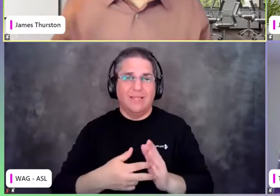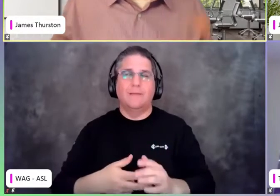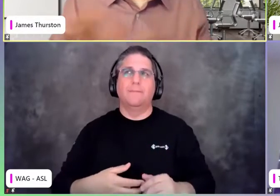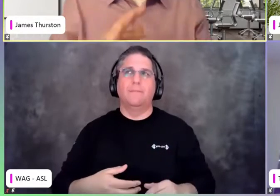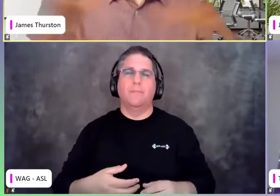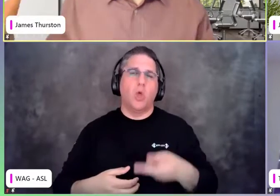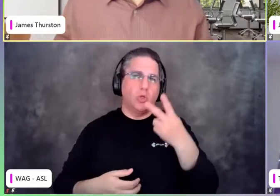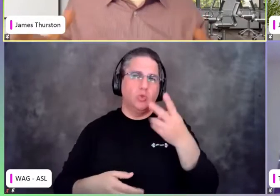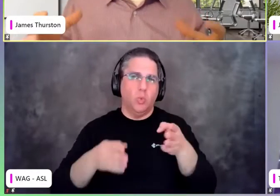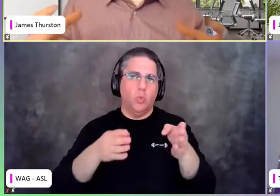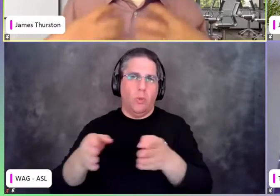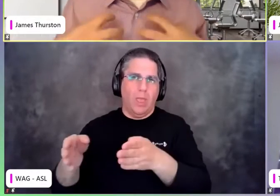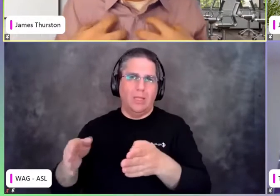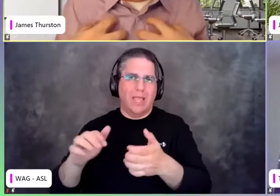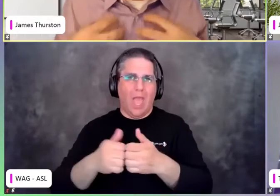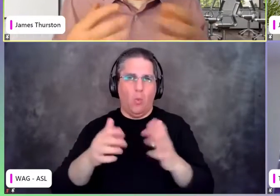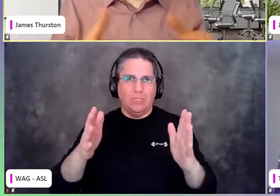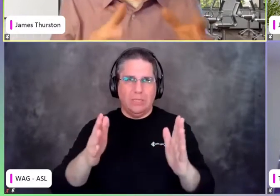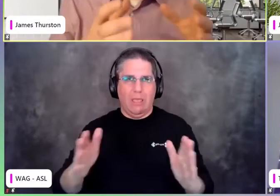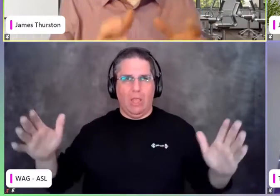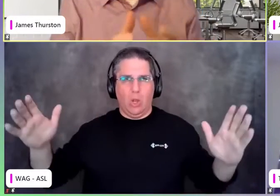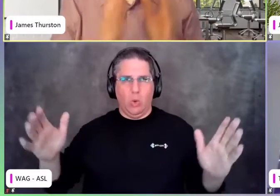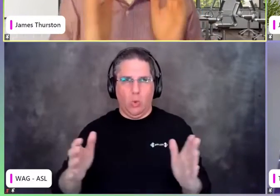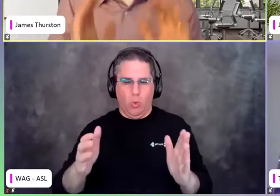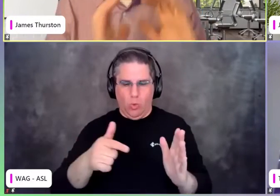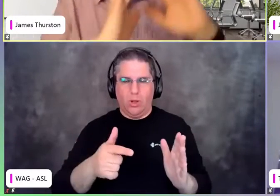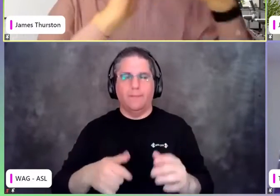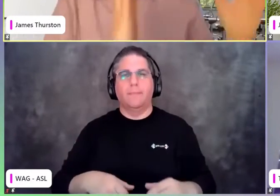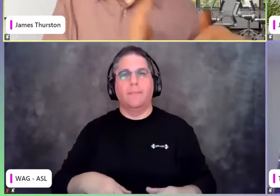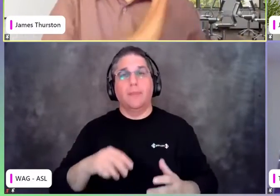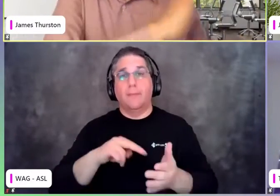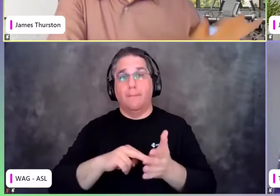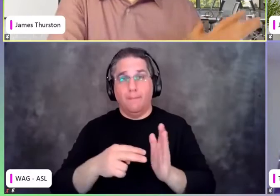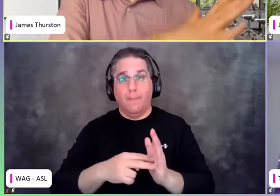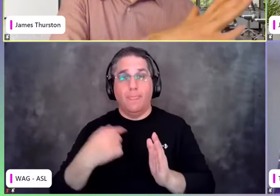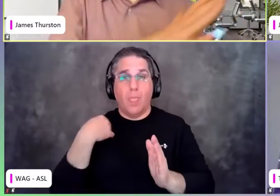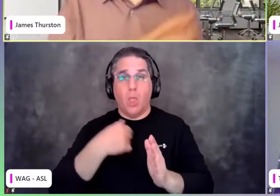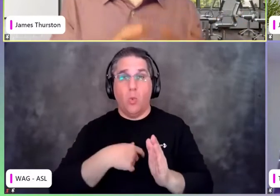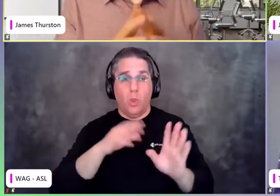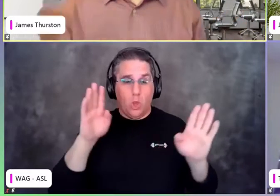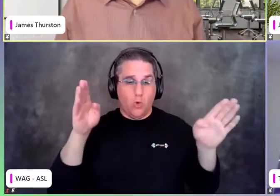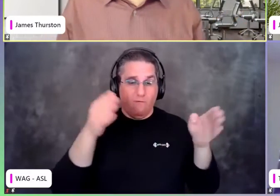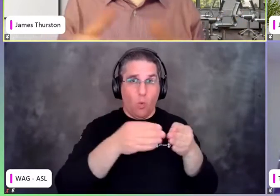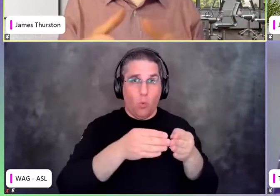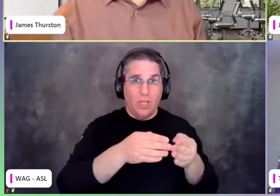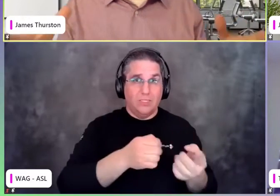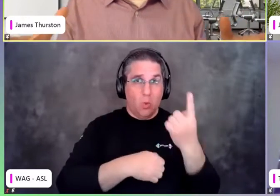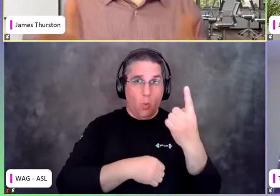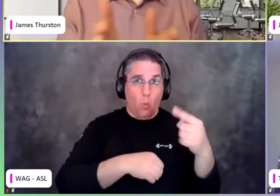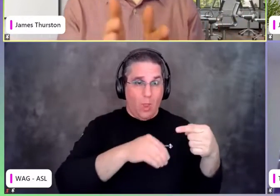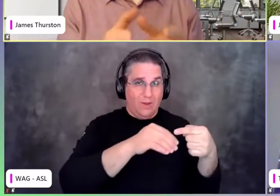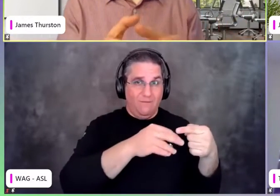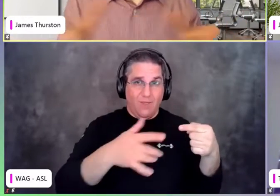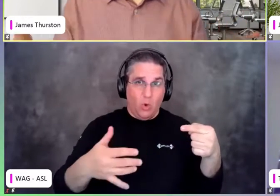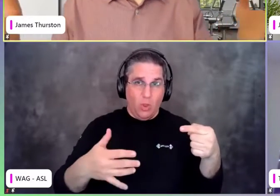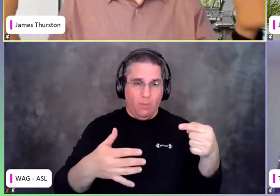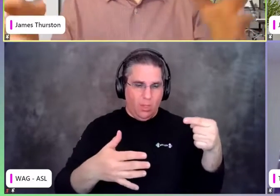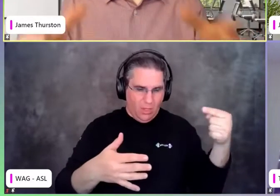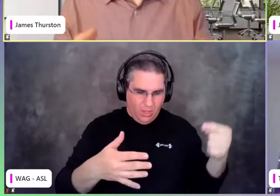I've used them, there's kind of there's sort of like accordion like. Their accordion like in two ways.